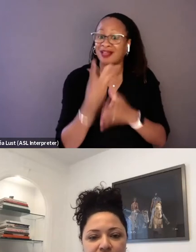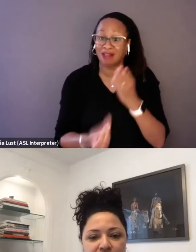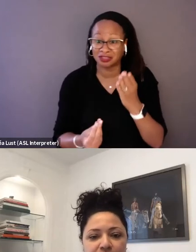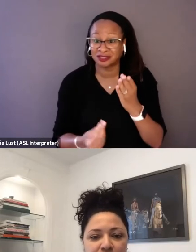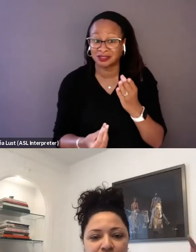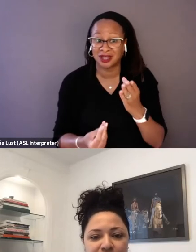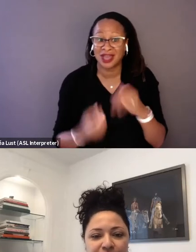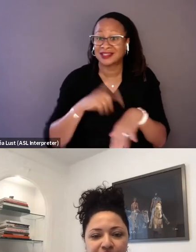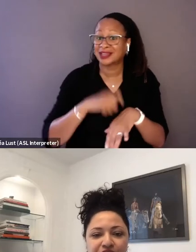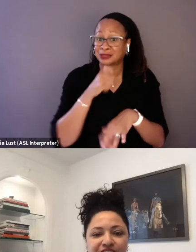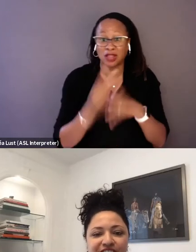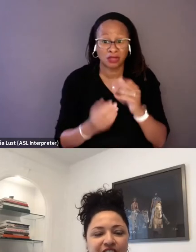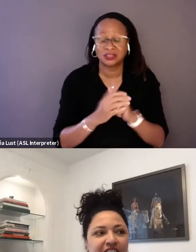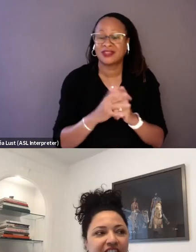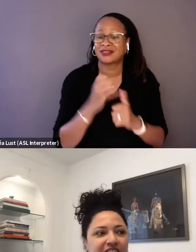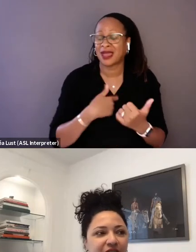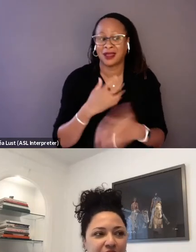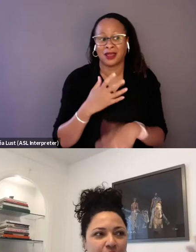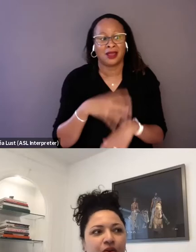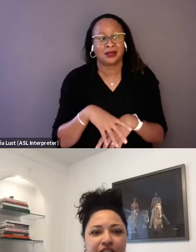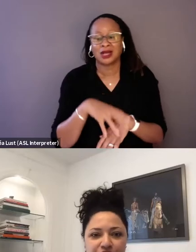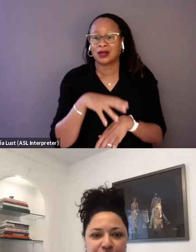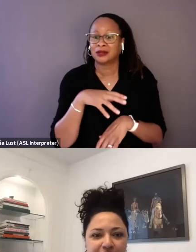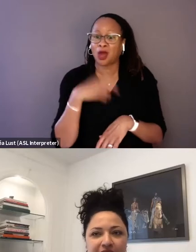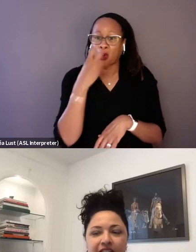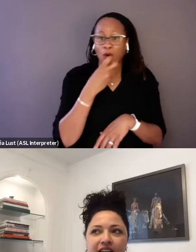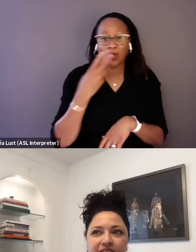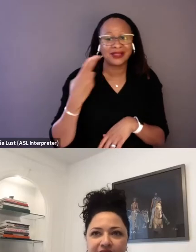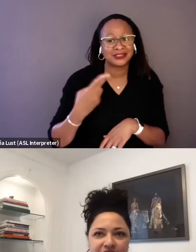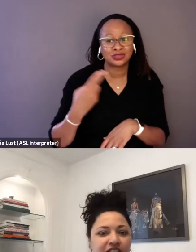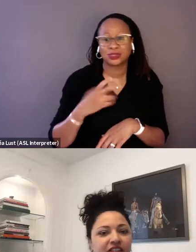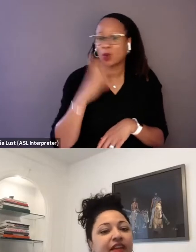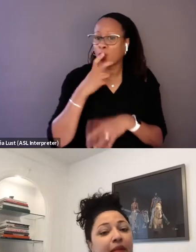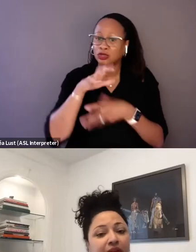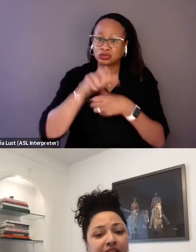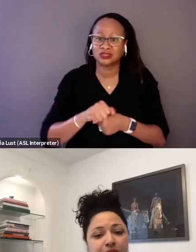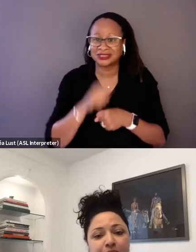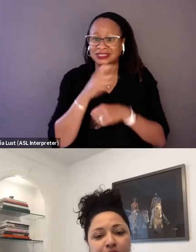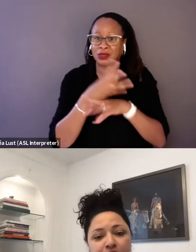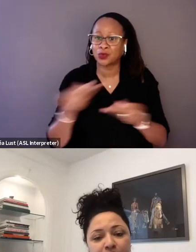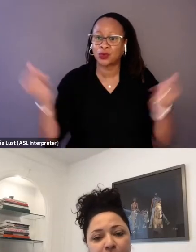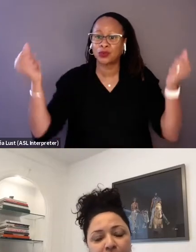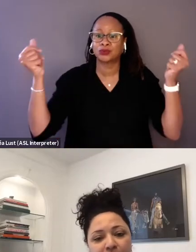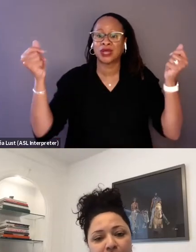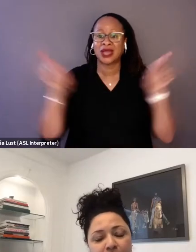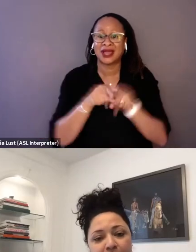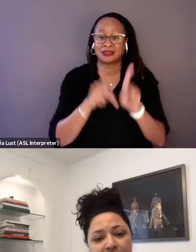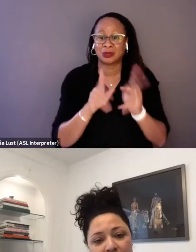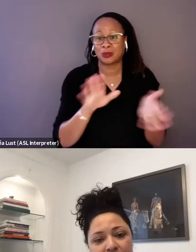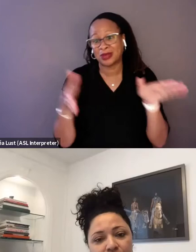so that the oral traditions are not or the oral history just doesn't evaporate as people, you know, pass on.